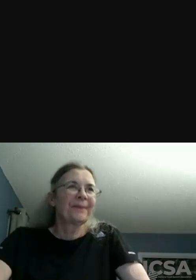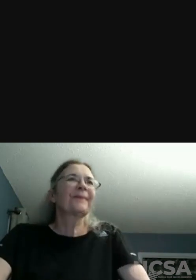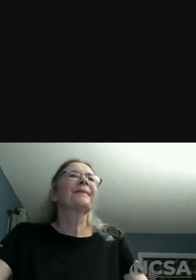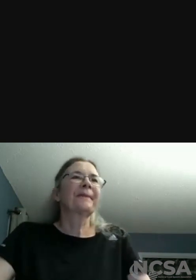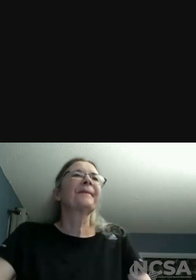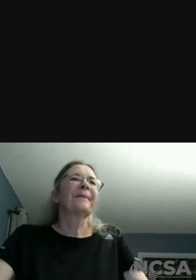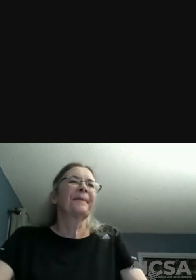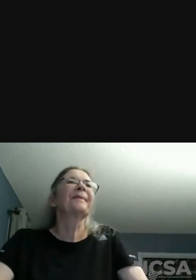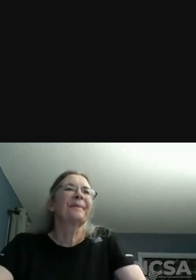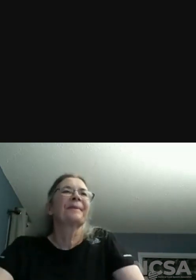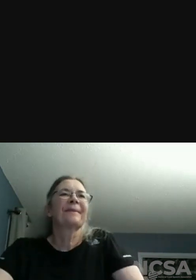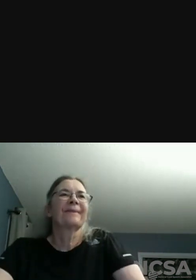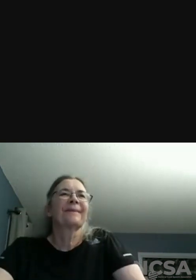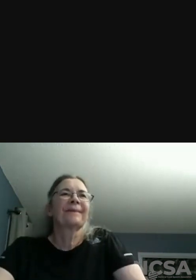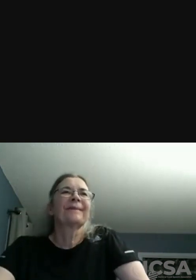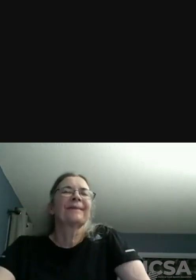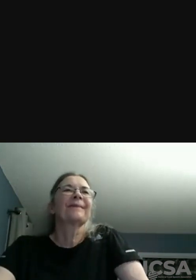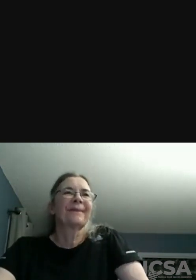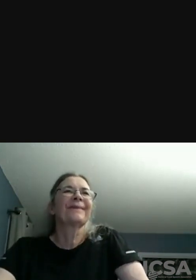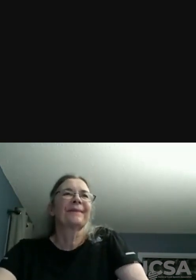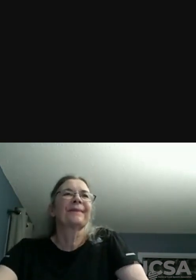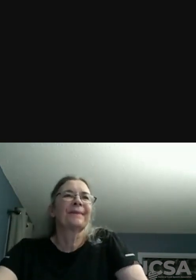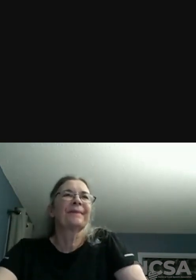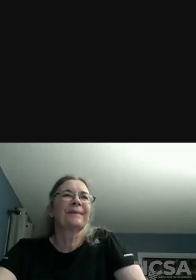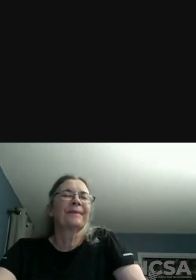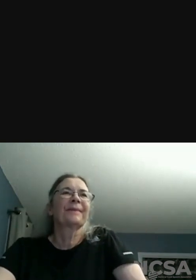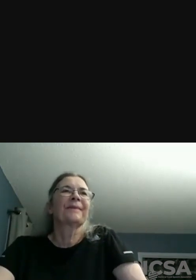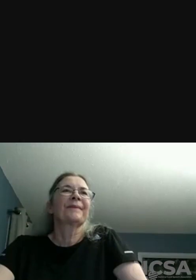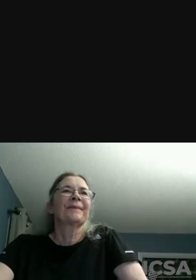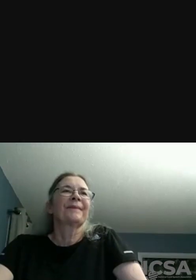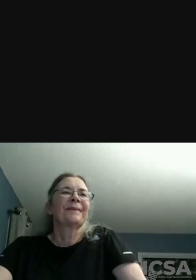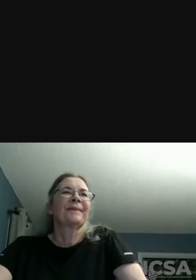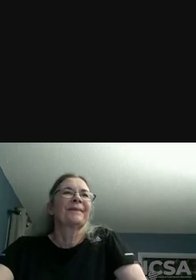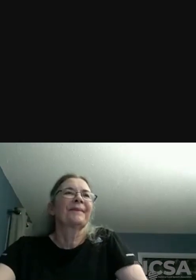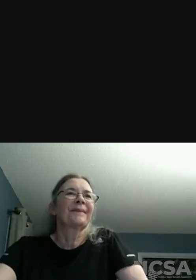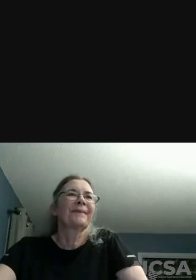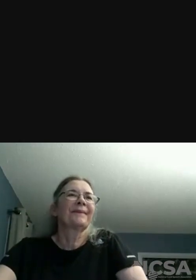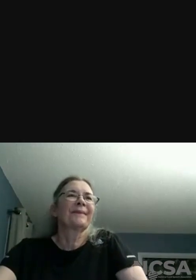at the time, is, who encouraged me to use Cued Speech. I will be eternally grateful.